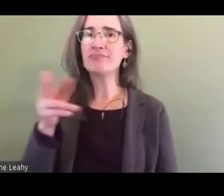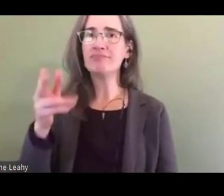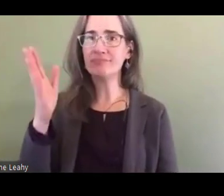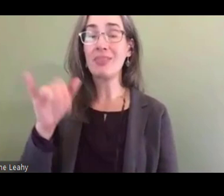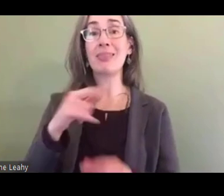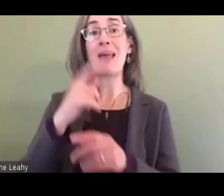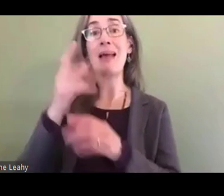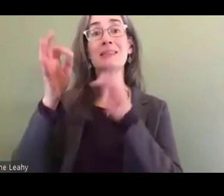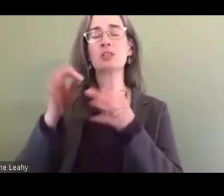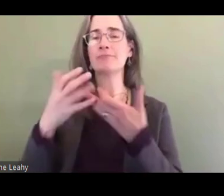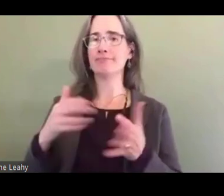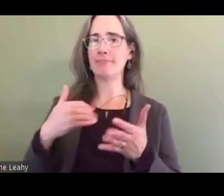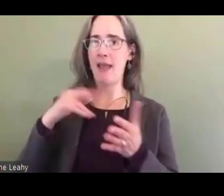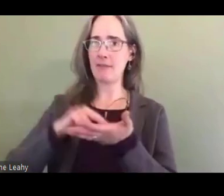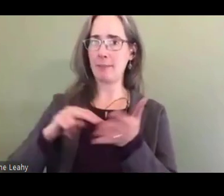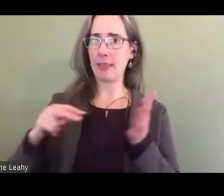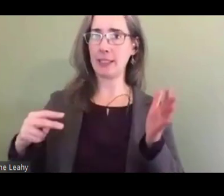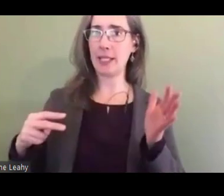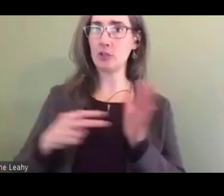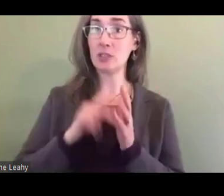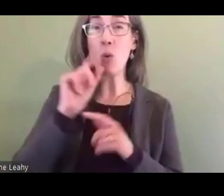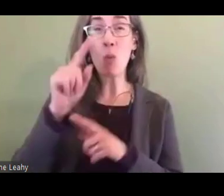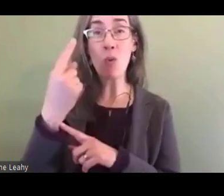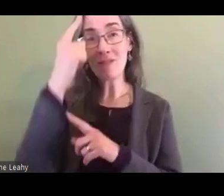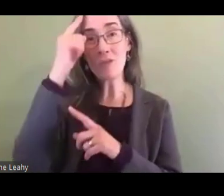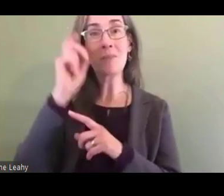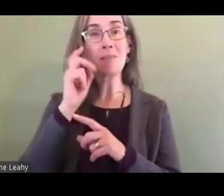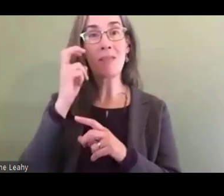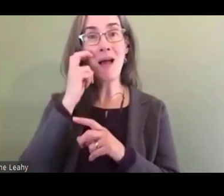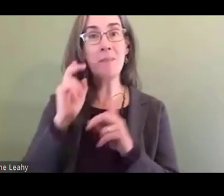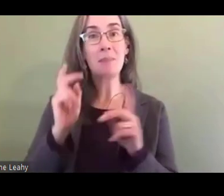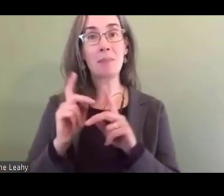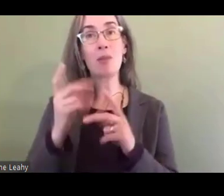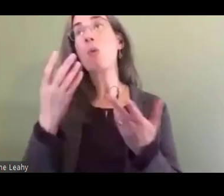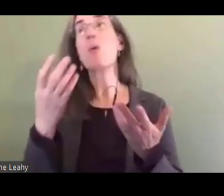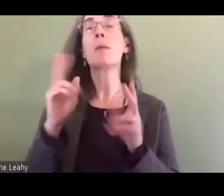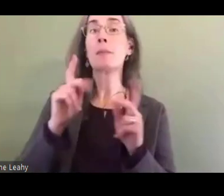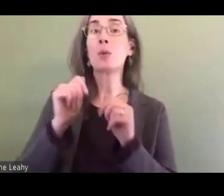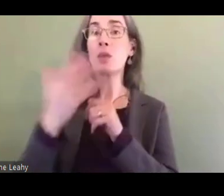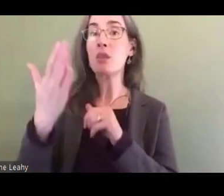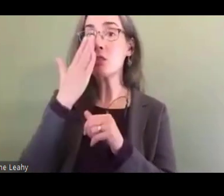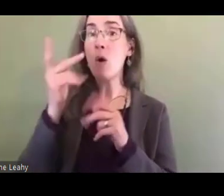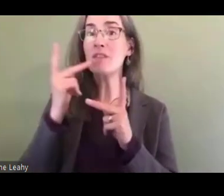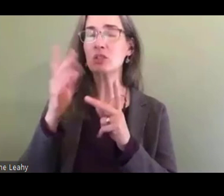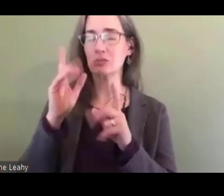This decision has implications, not only for blind people and people with low vision